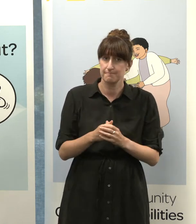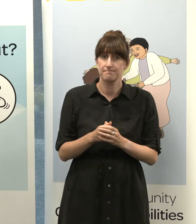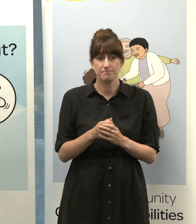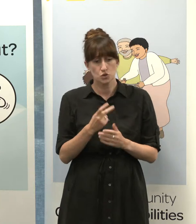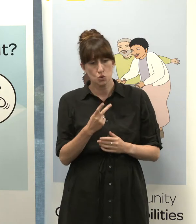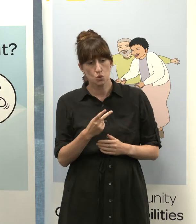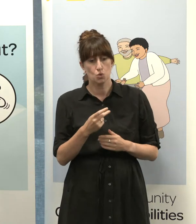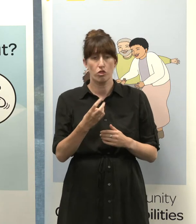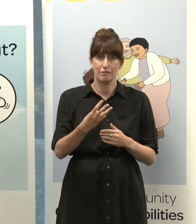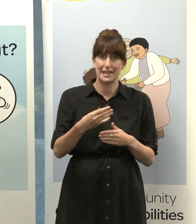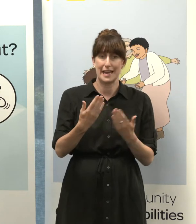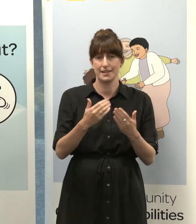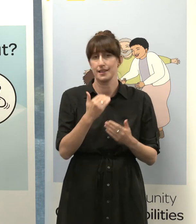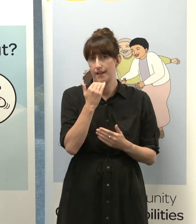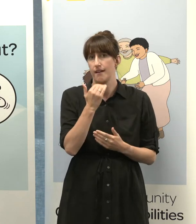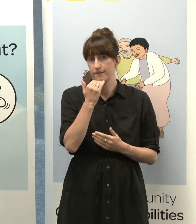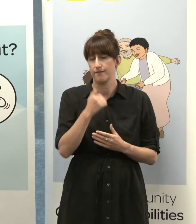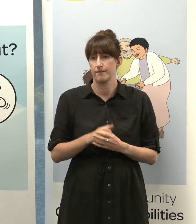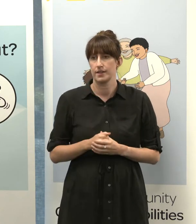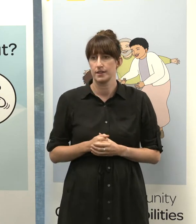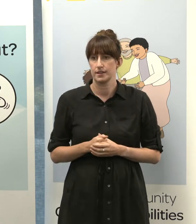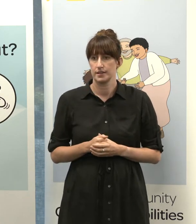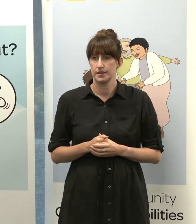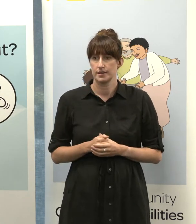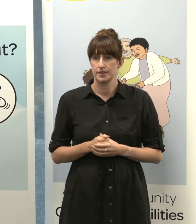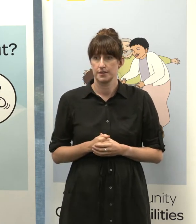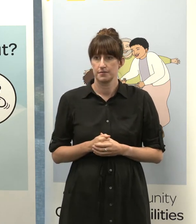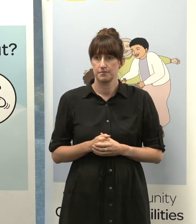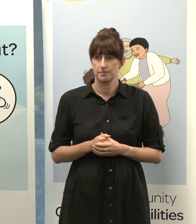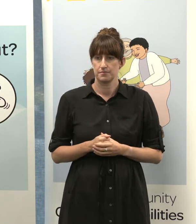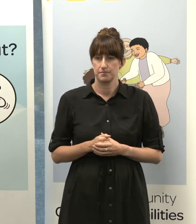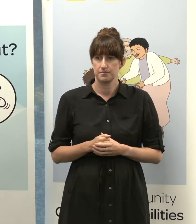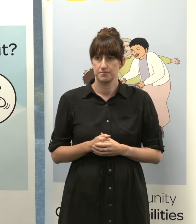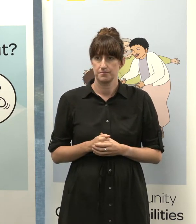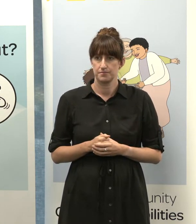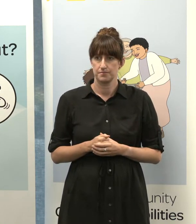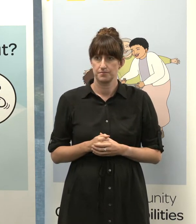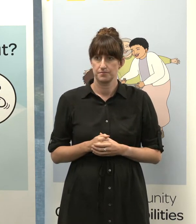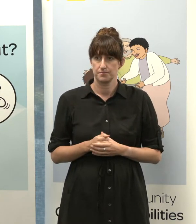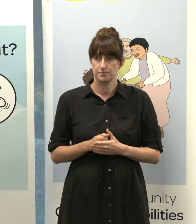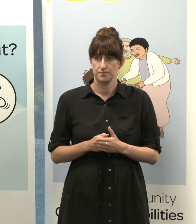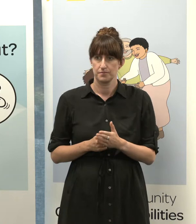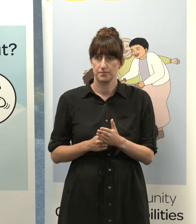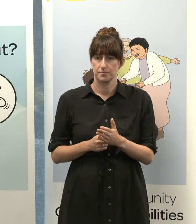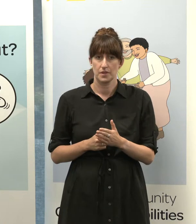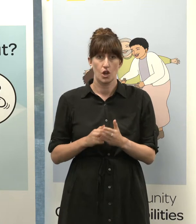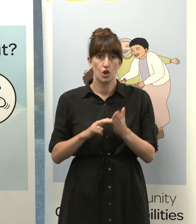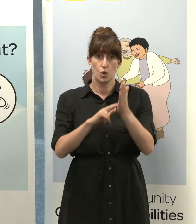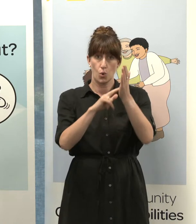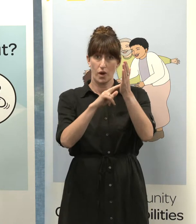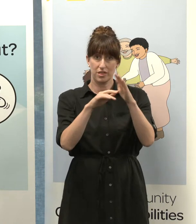develop symptoms. Are you recommending daily? Usually every two or three